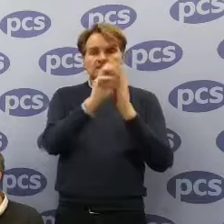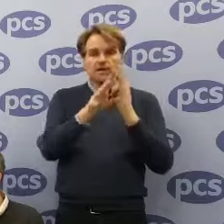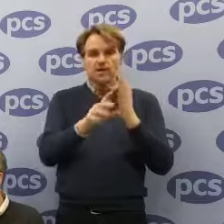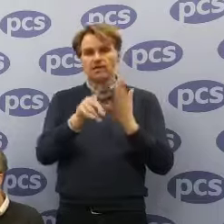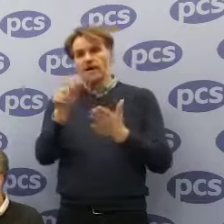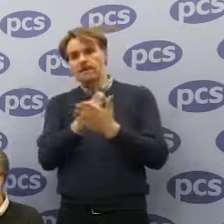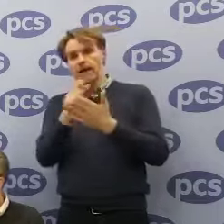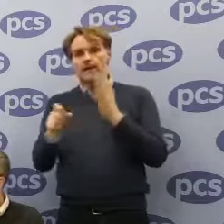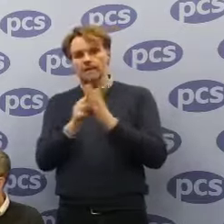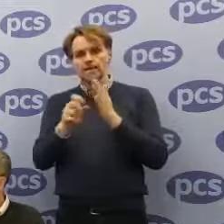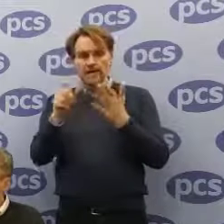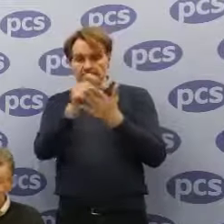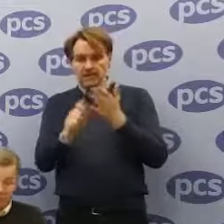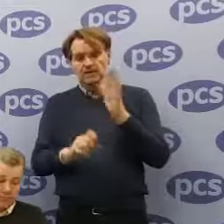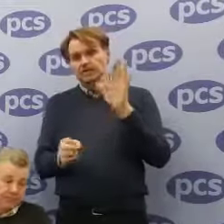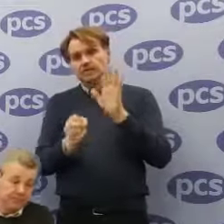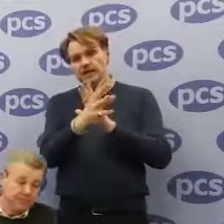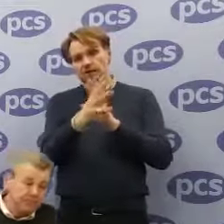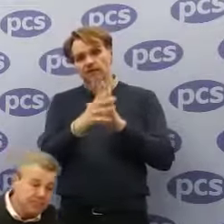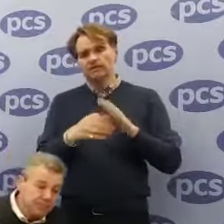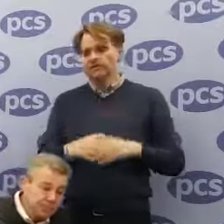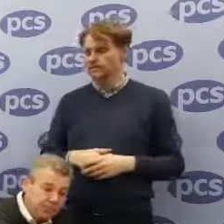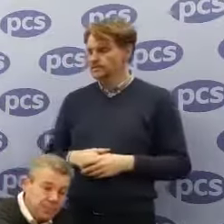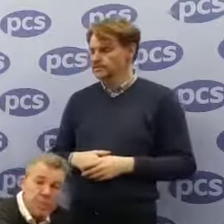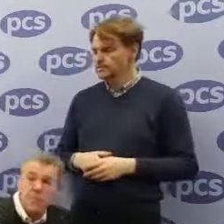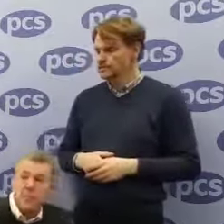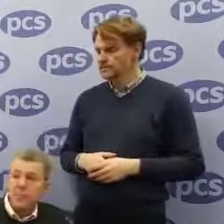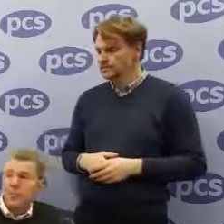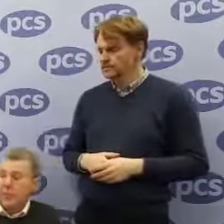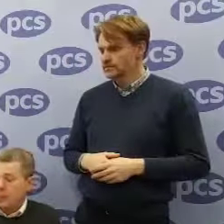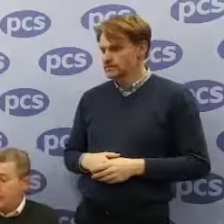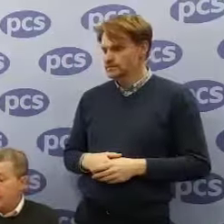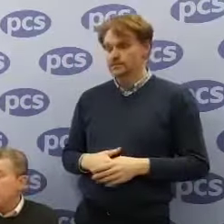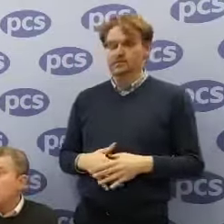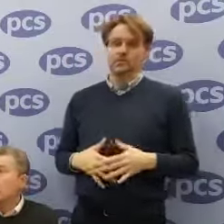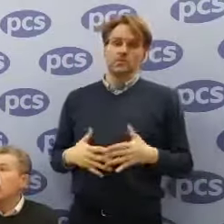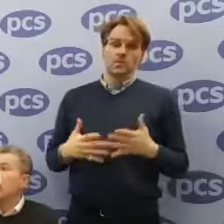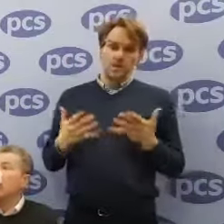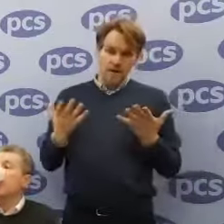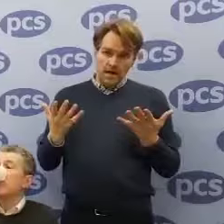Okay well look just in closing there's obviously not been time to take